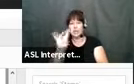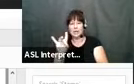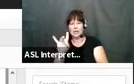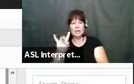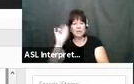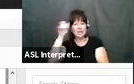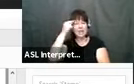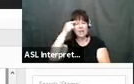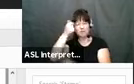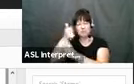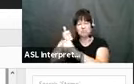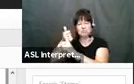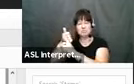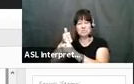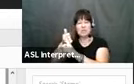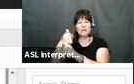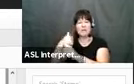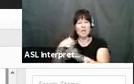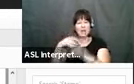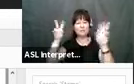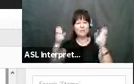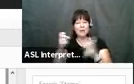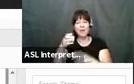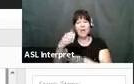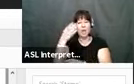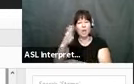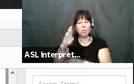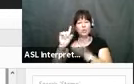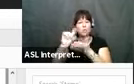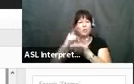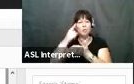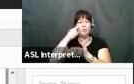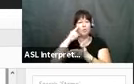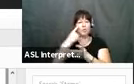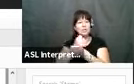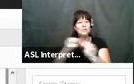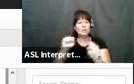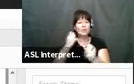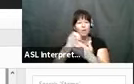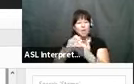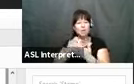"Blueprint for a Safer Economy," a new four-tier structure for reducing COVID-19 with